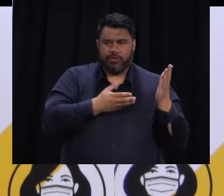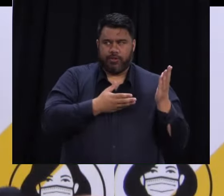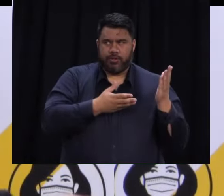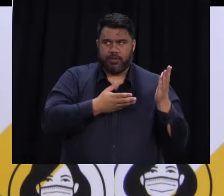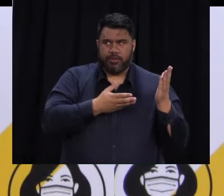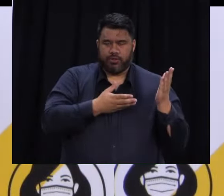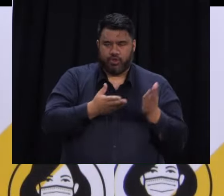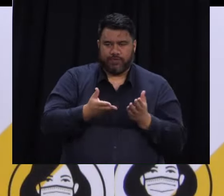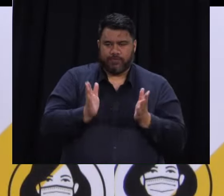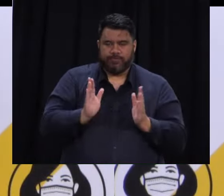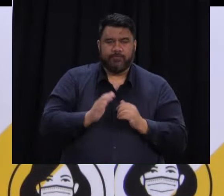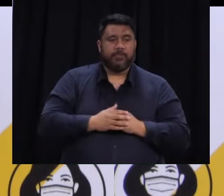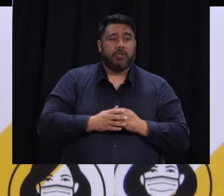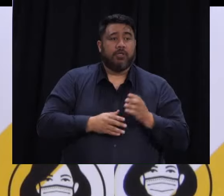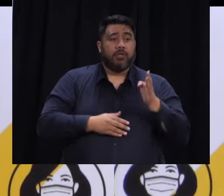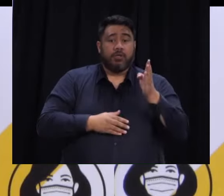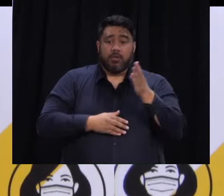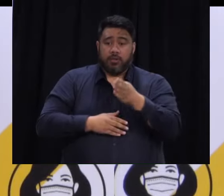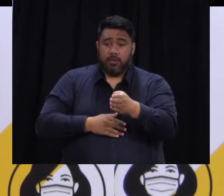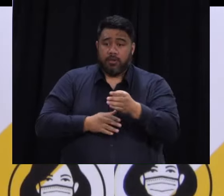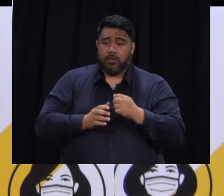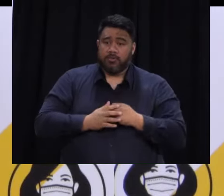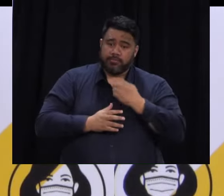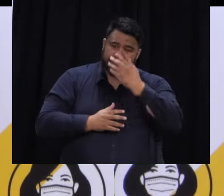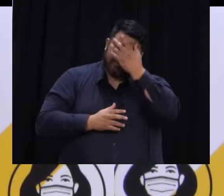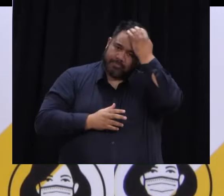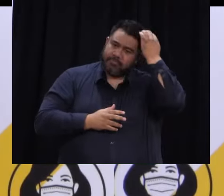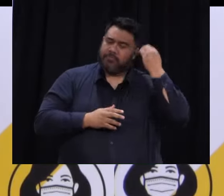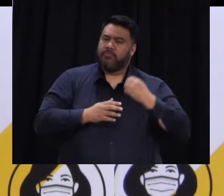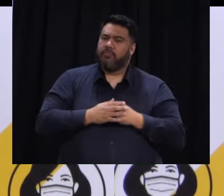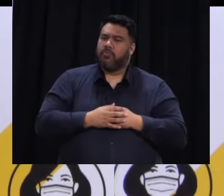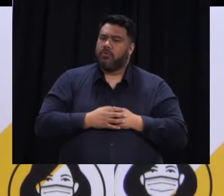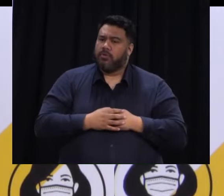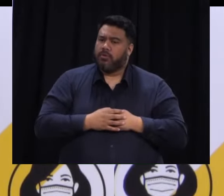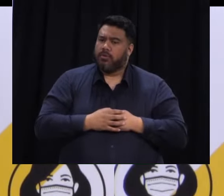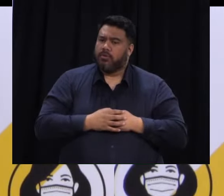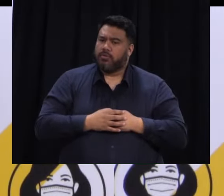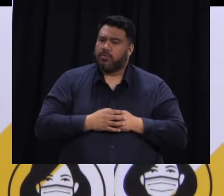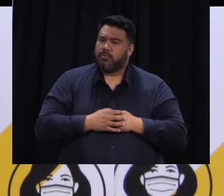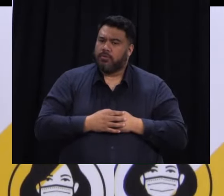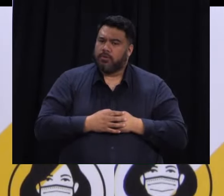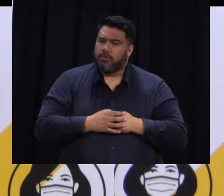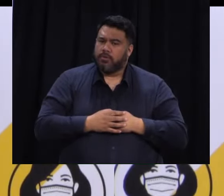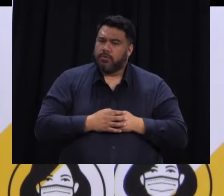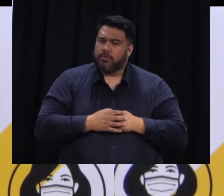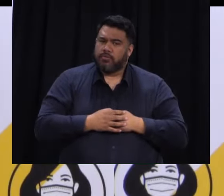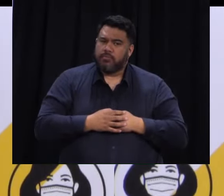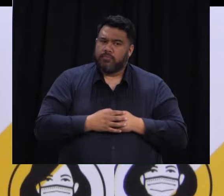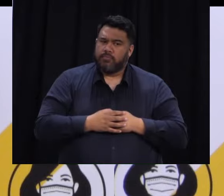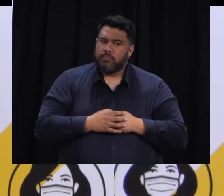proceeding just to get that denominator for that cluster To make sure we get